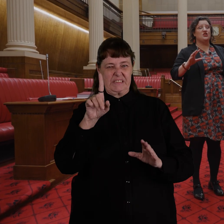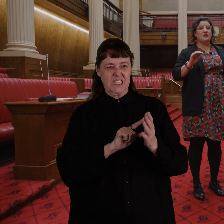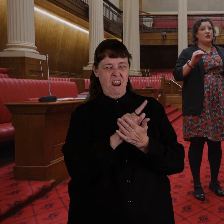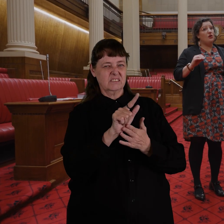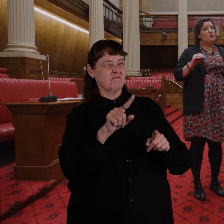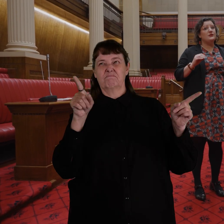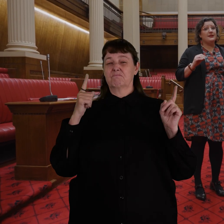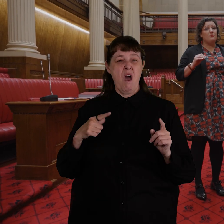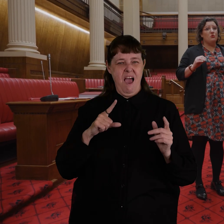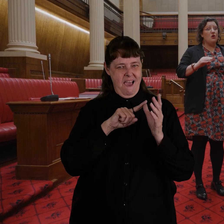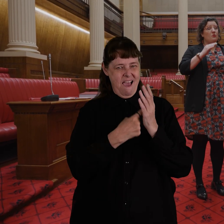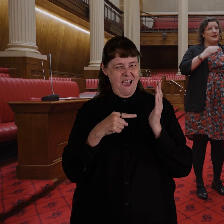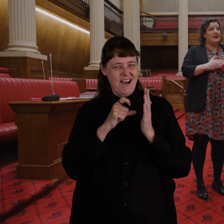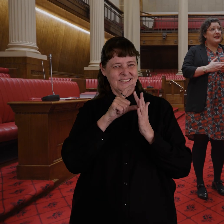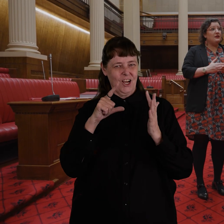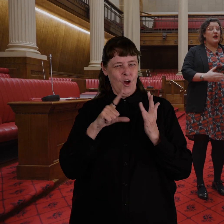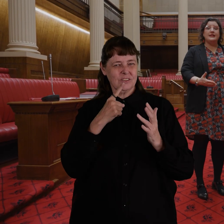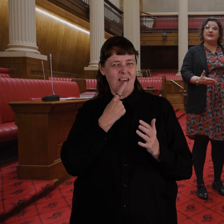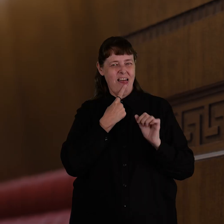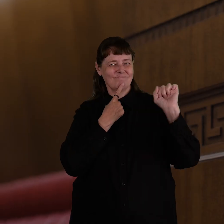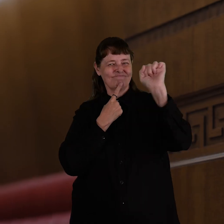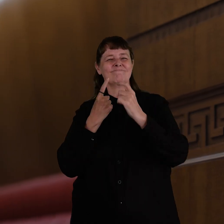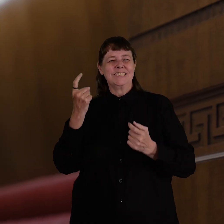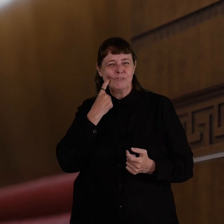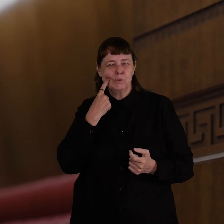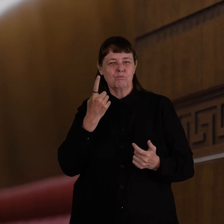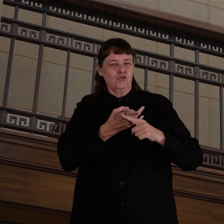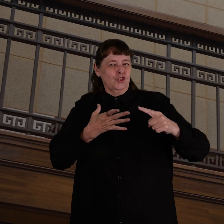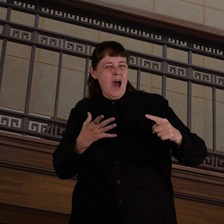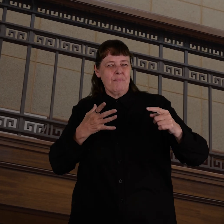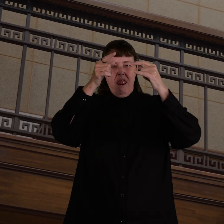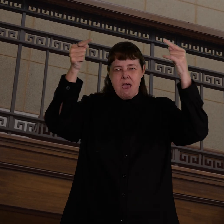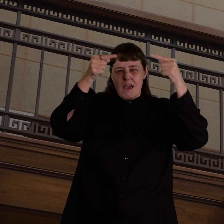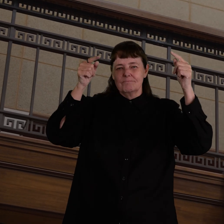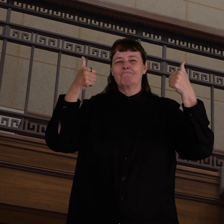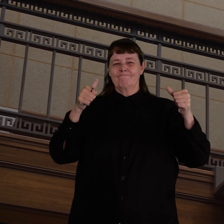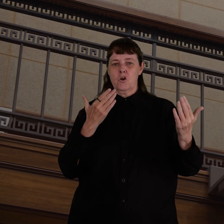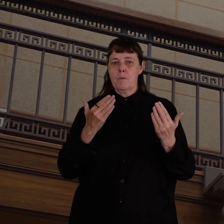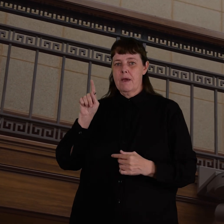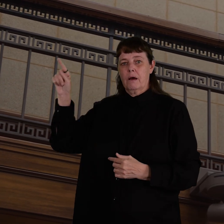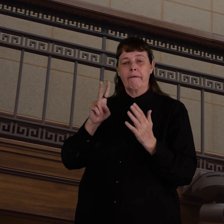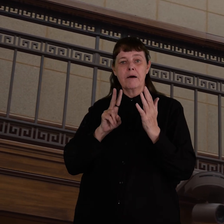which is a lot more simple, with clean lines and geometric shapes compared to that ornate Victorian